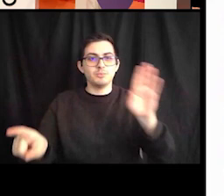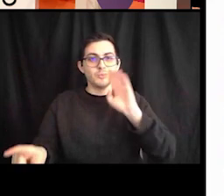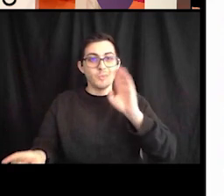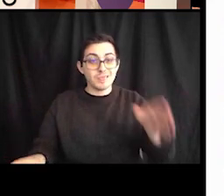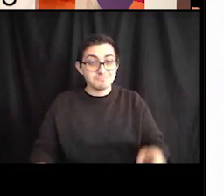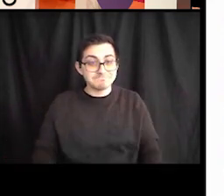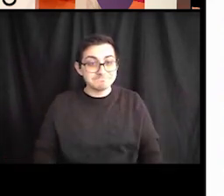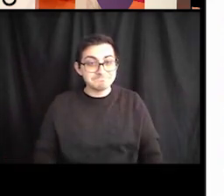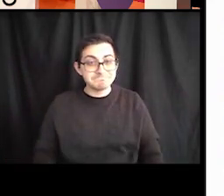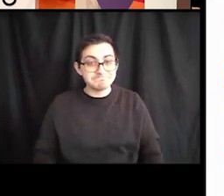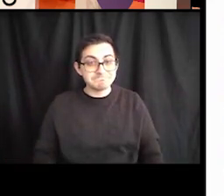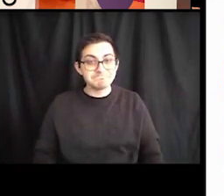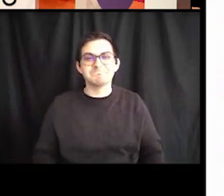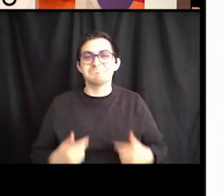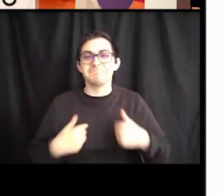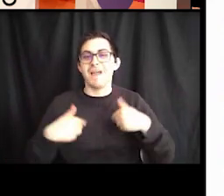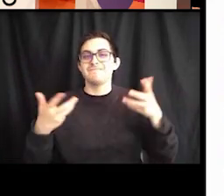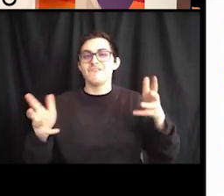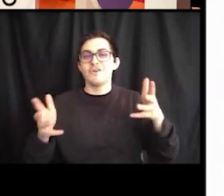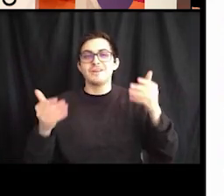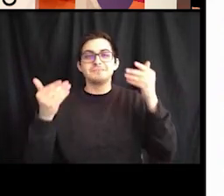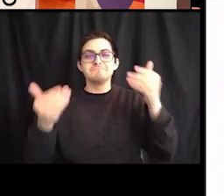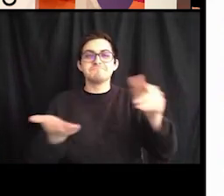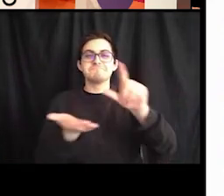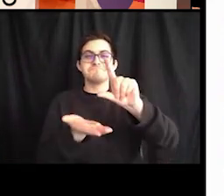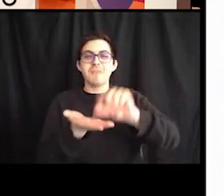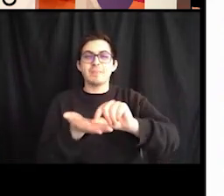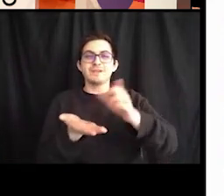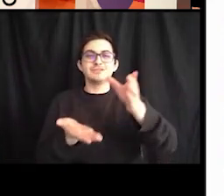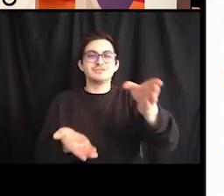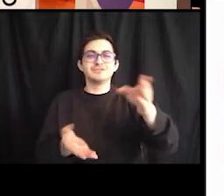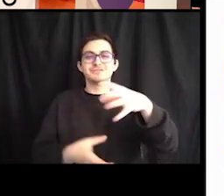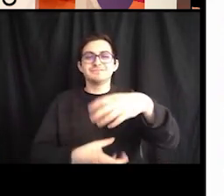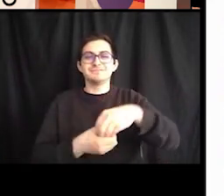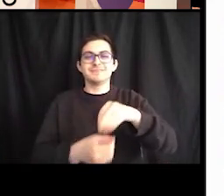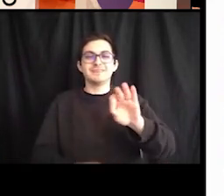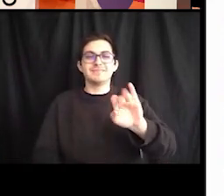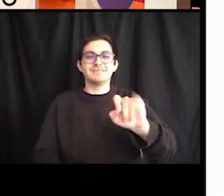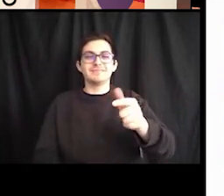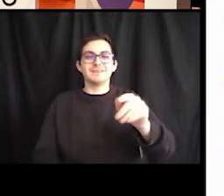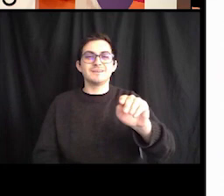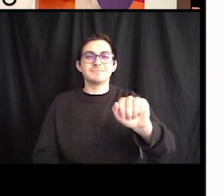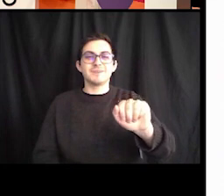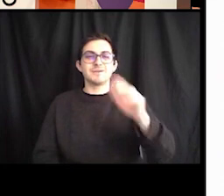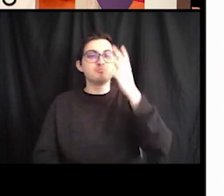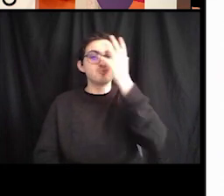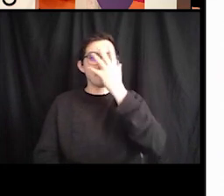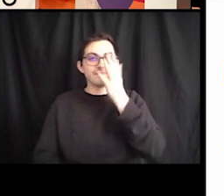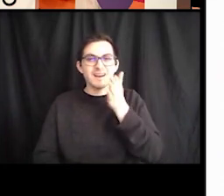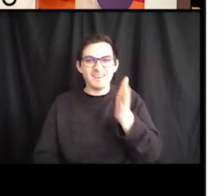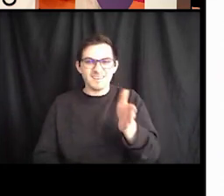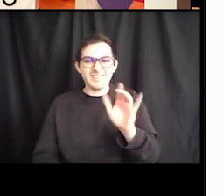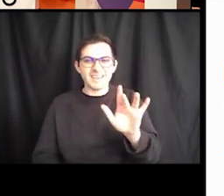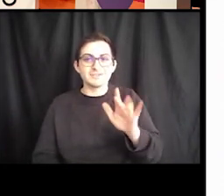gone ahead and published this right here in the Figma profile. And this is the file right here. And I really encourage everyone today to go